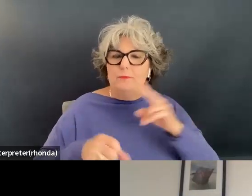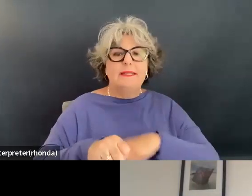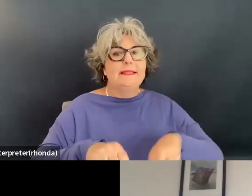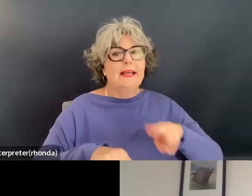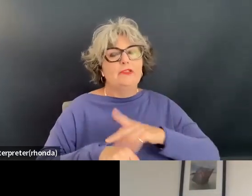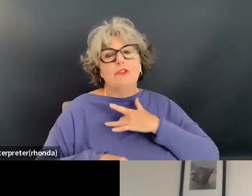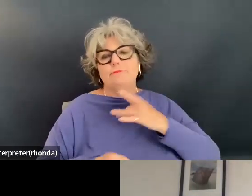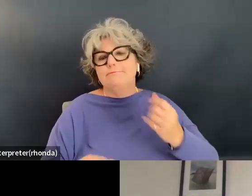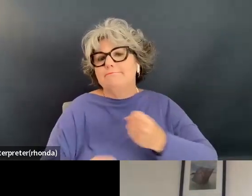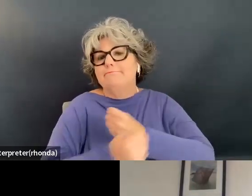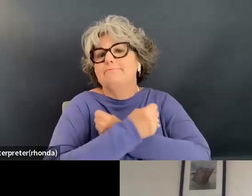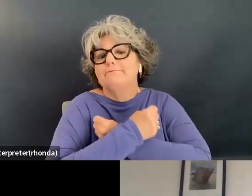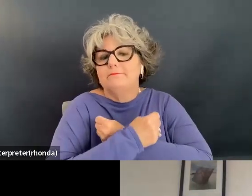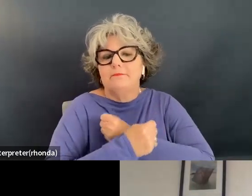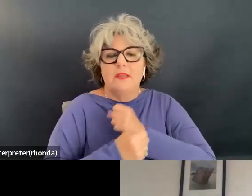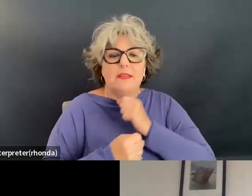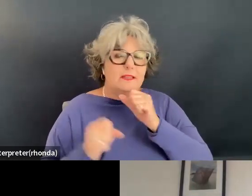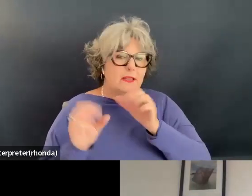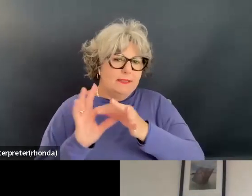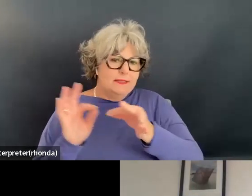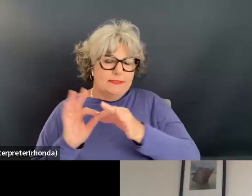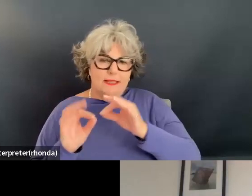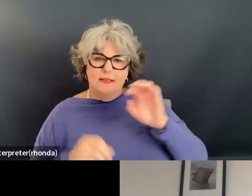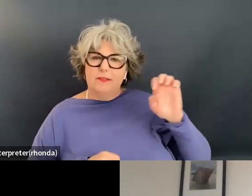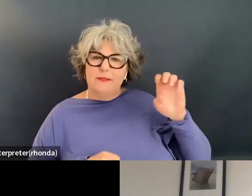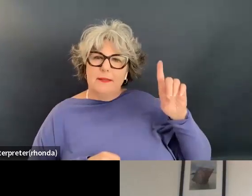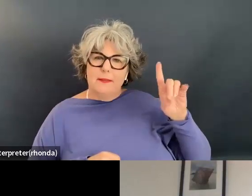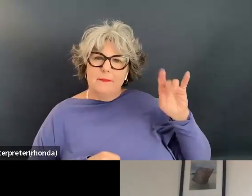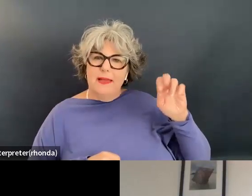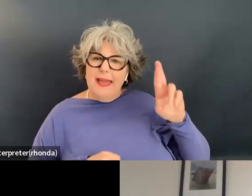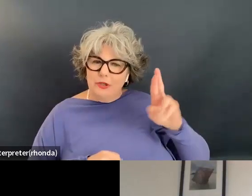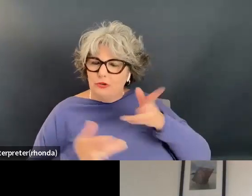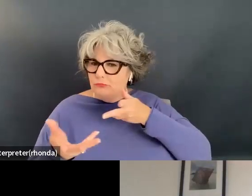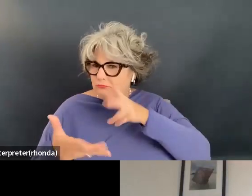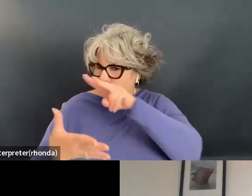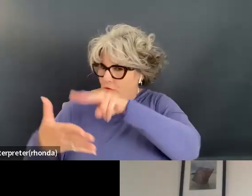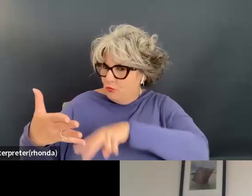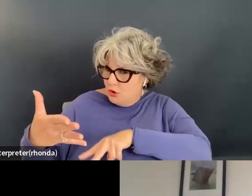And then I didn't talk about that with my editor and I let her review the rushes herself.